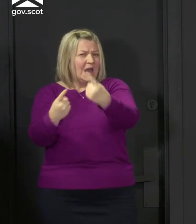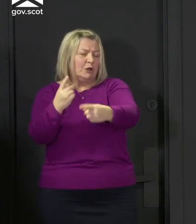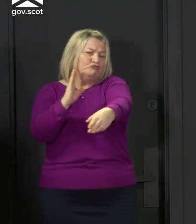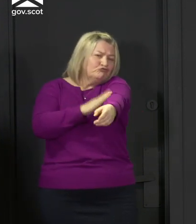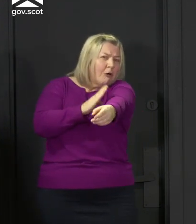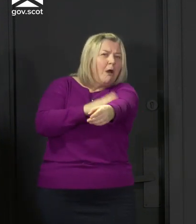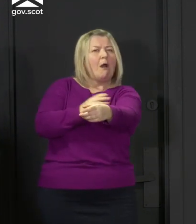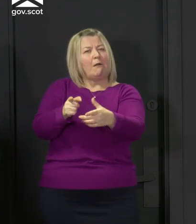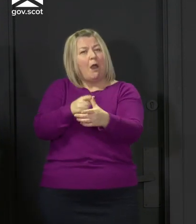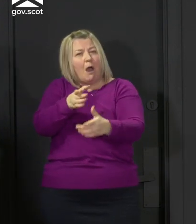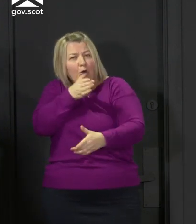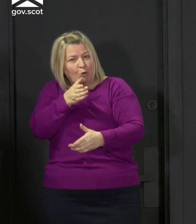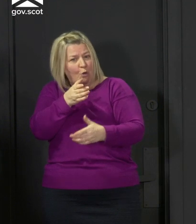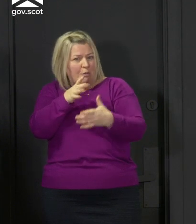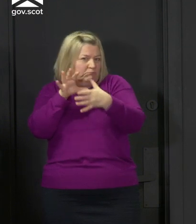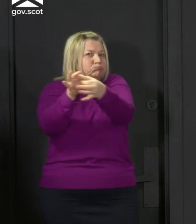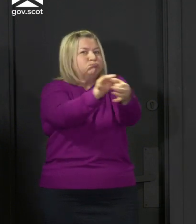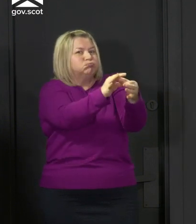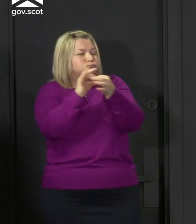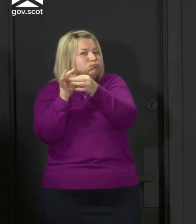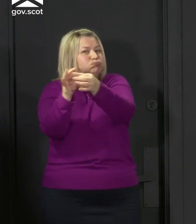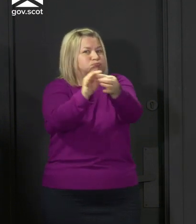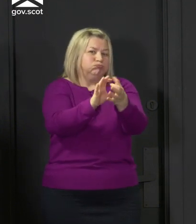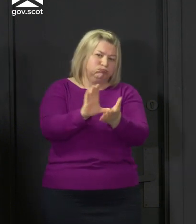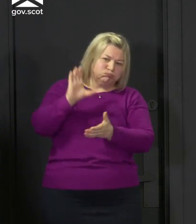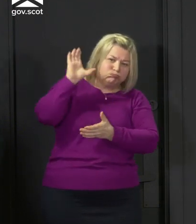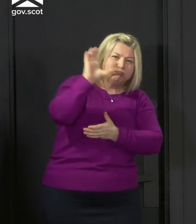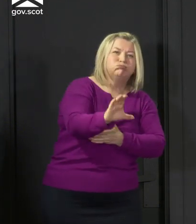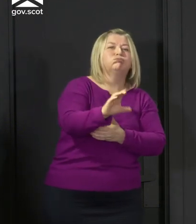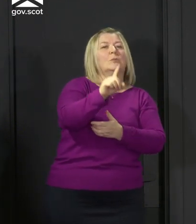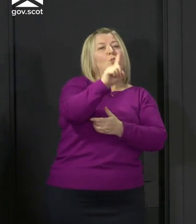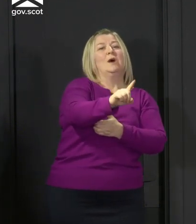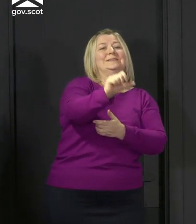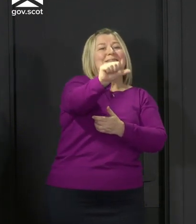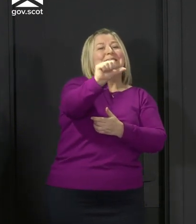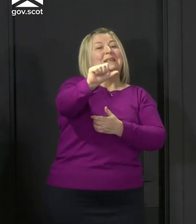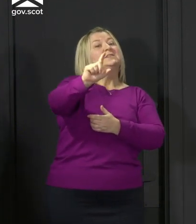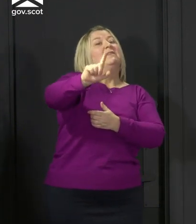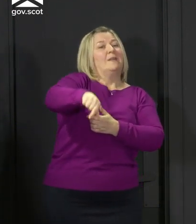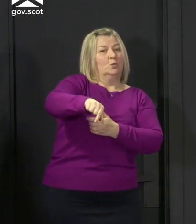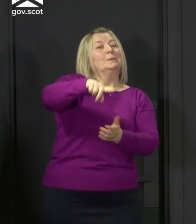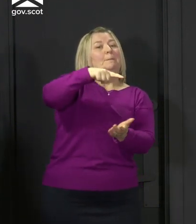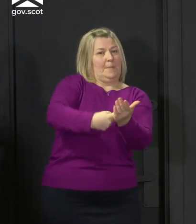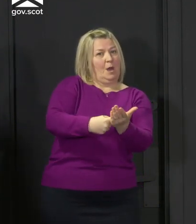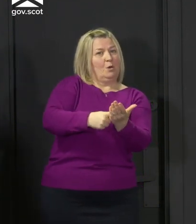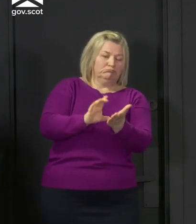Today we are providing funding of £166,000 to support those with drug and alcohol issues.